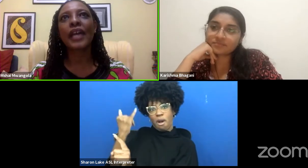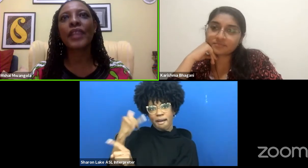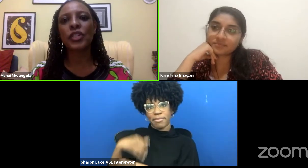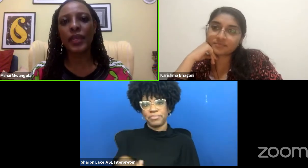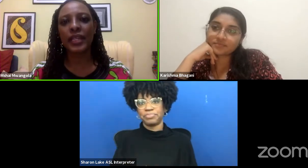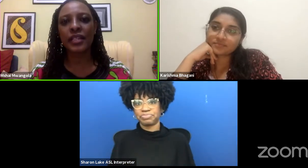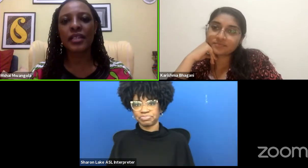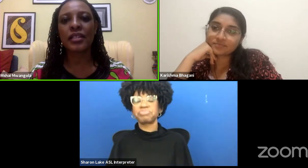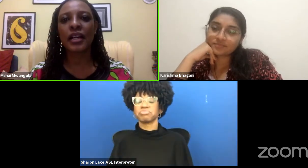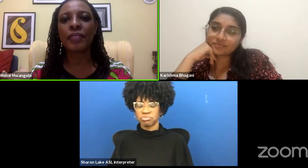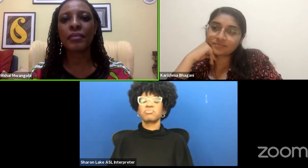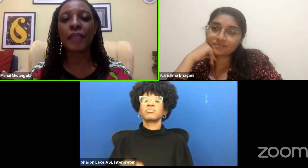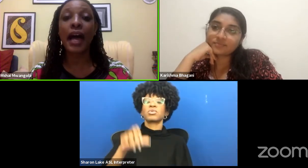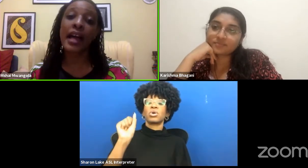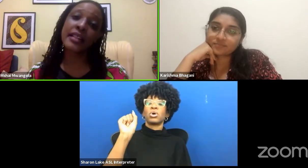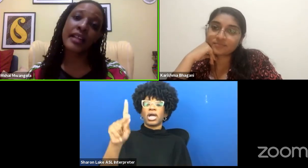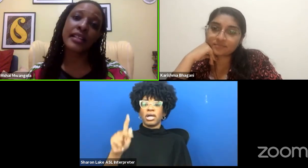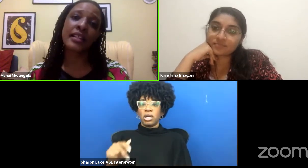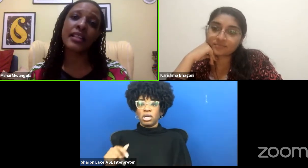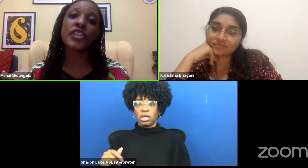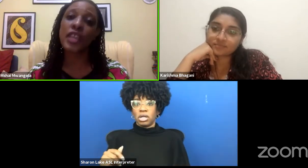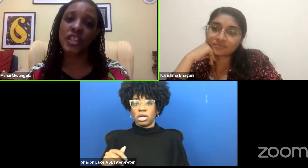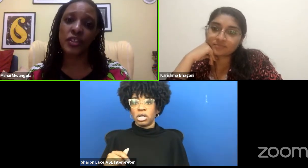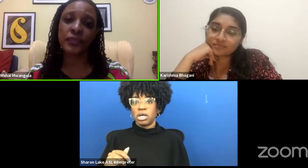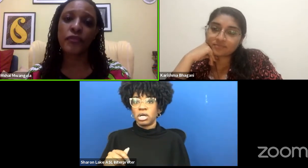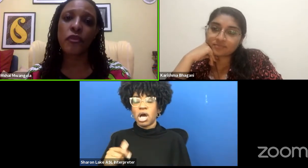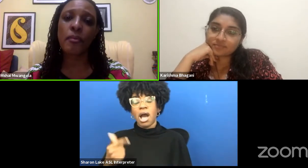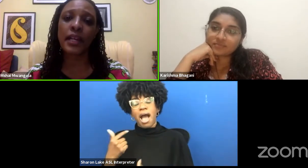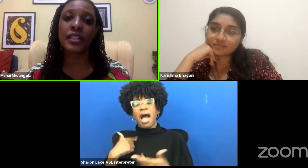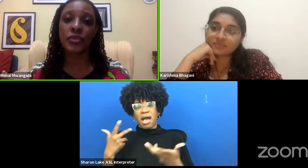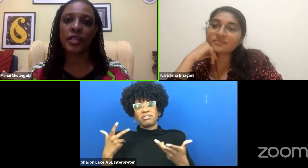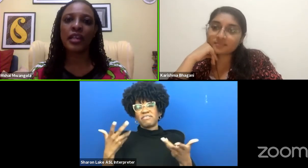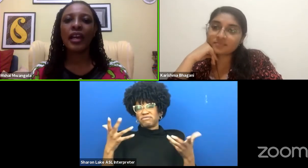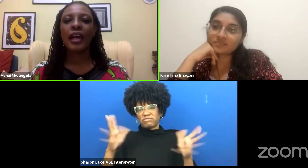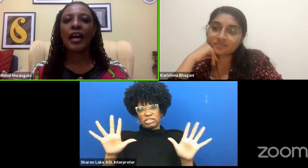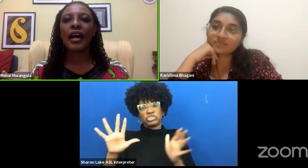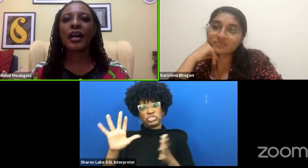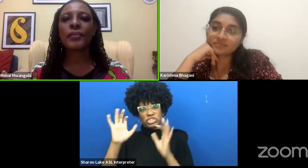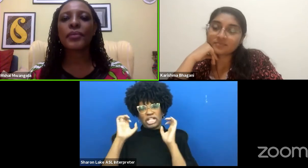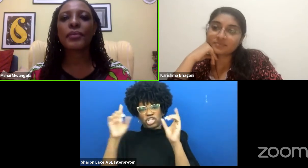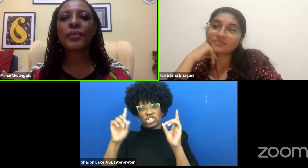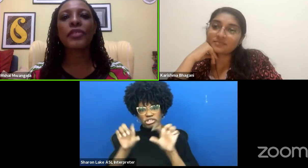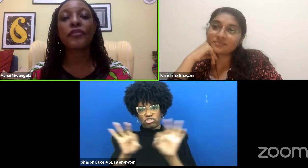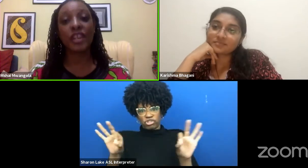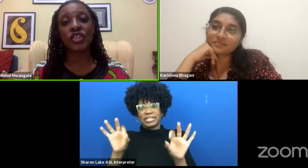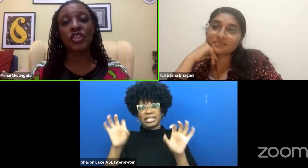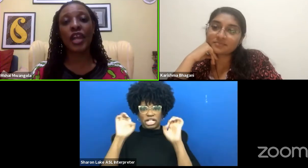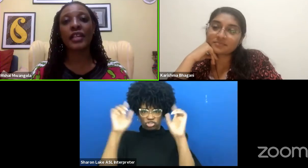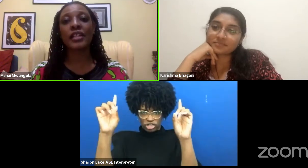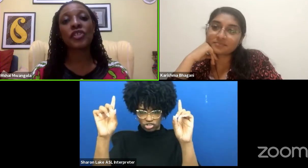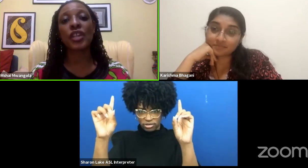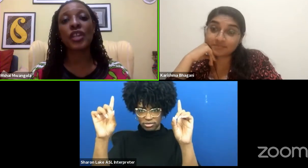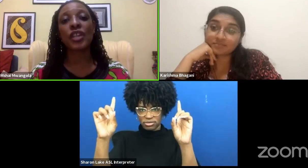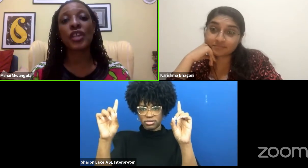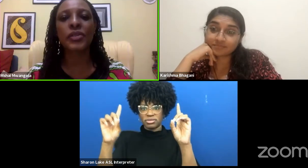I graduated, I had done education for my degree with French and literature.